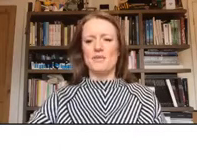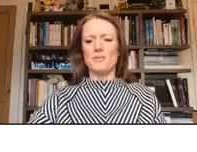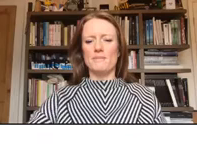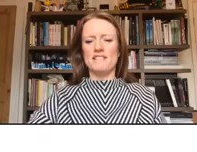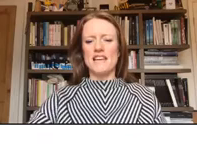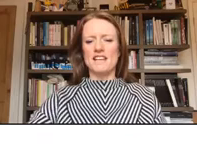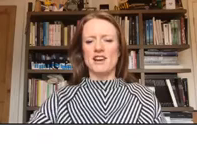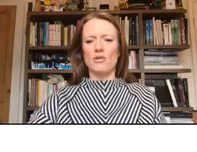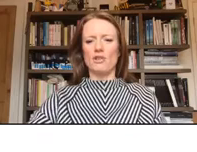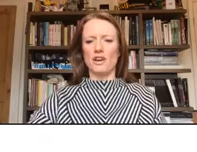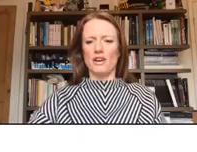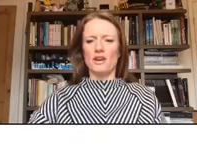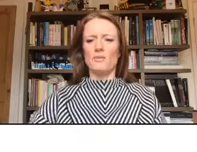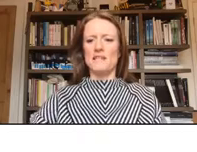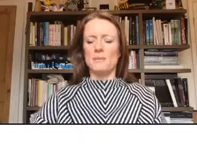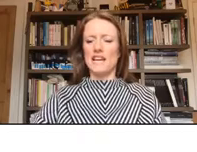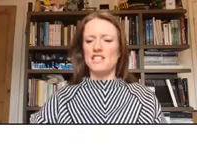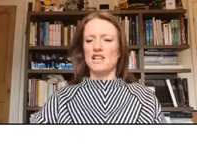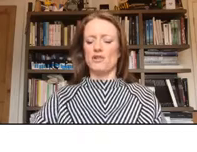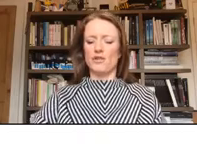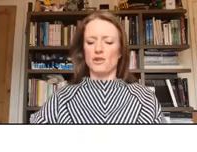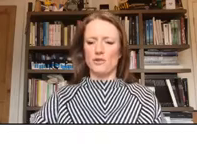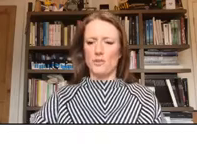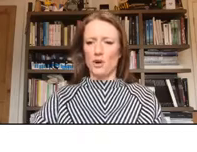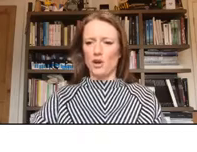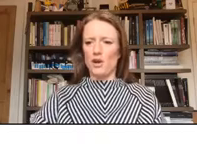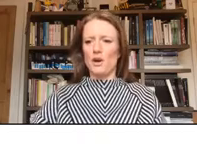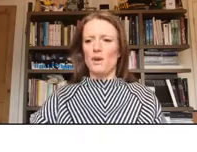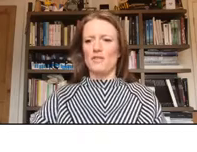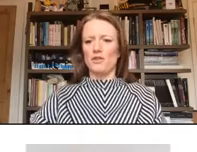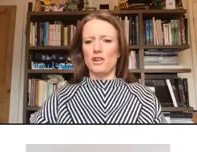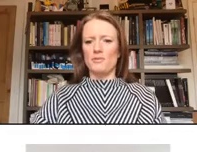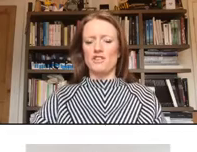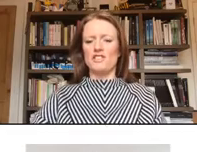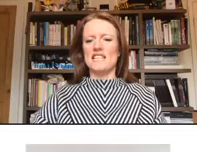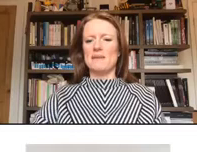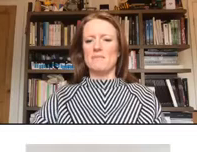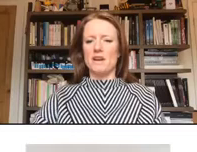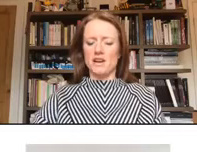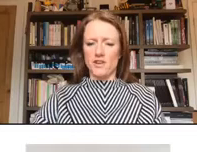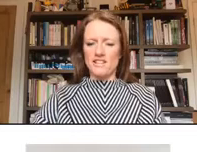Emma's a BBC XR author completing her pHD on The Future of the Book. We have a solid production team,